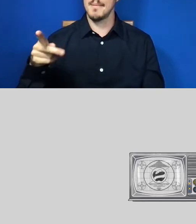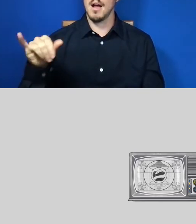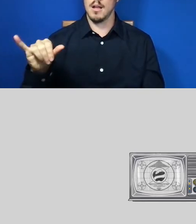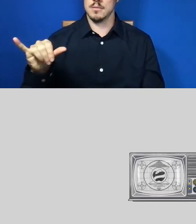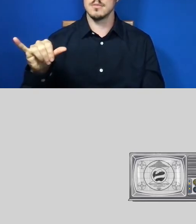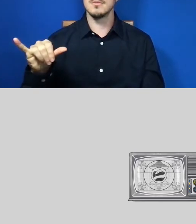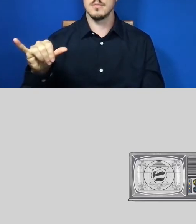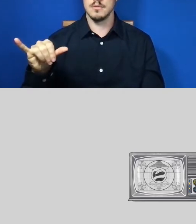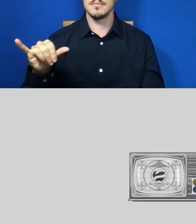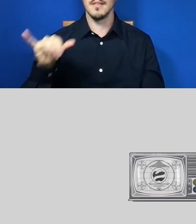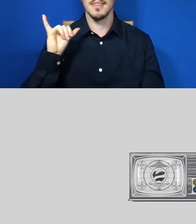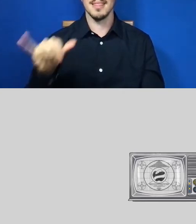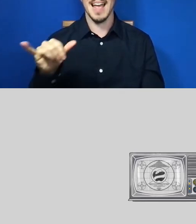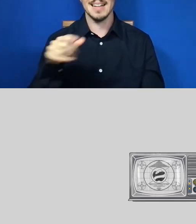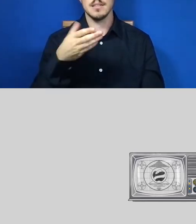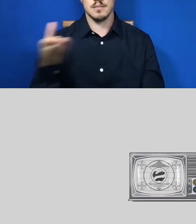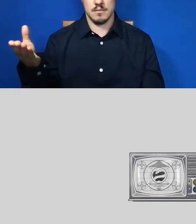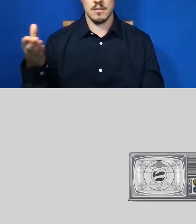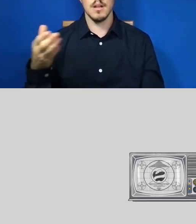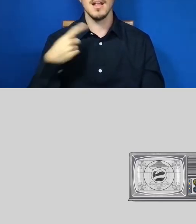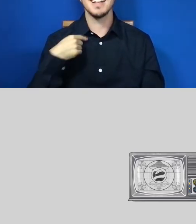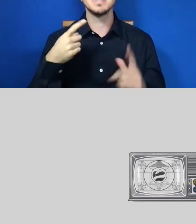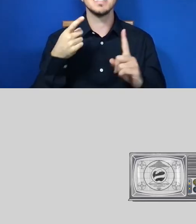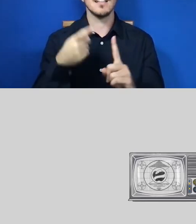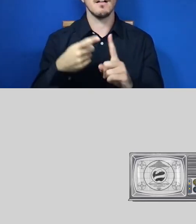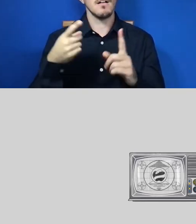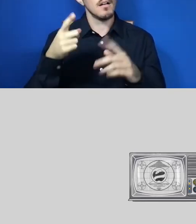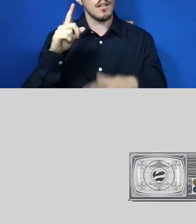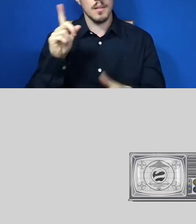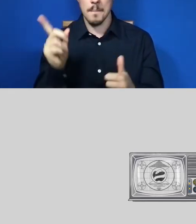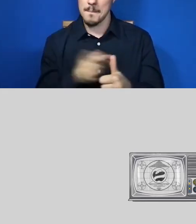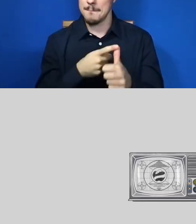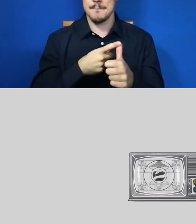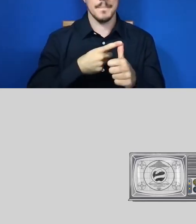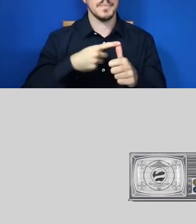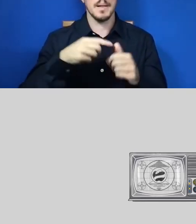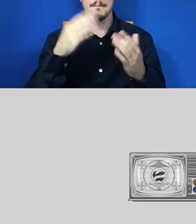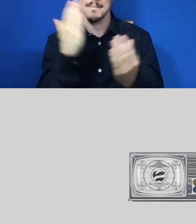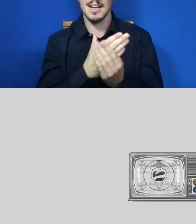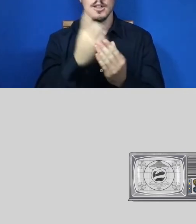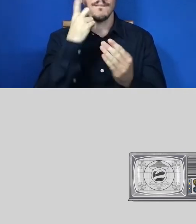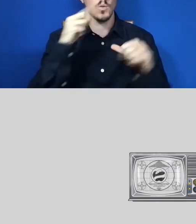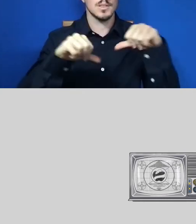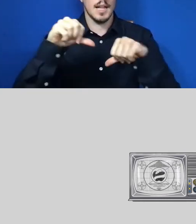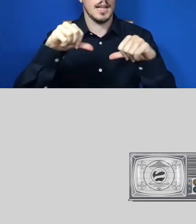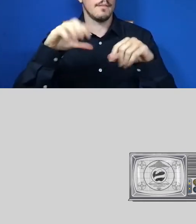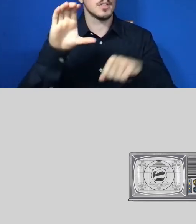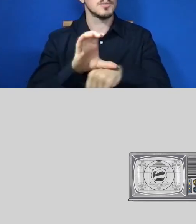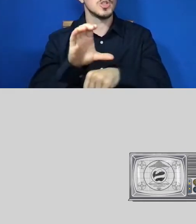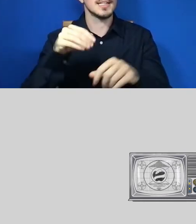NumPy or Numerical Python is the fundamental package for scientific computing in Python.